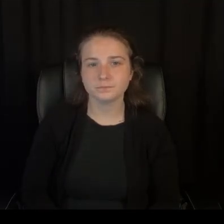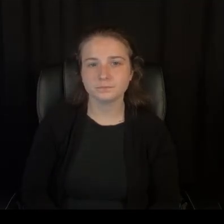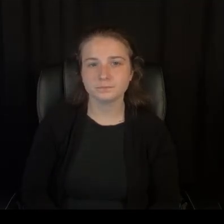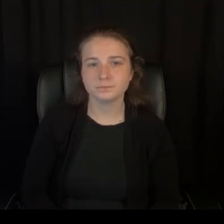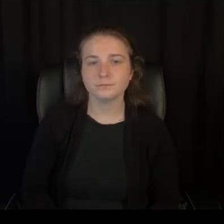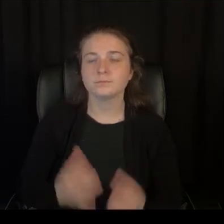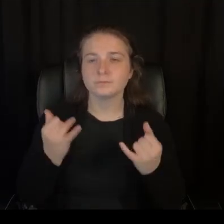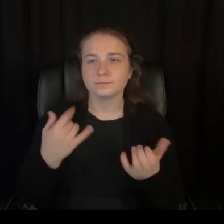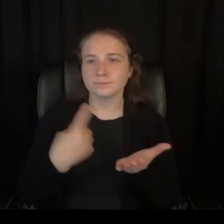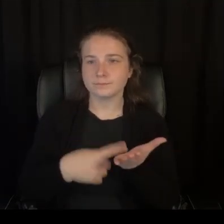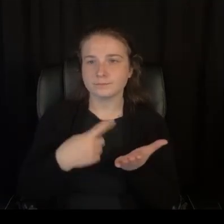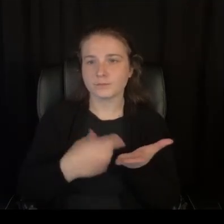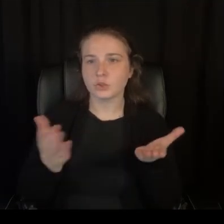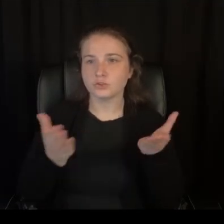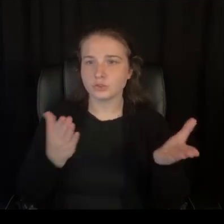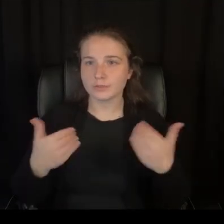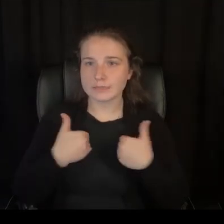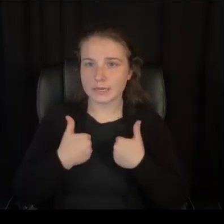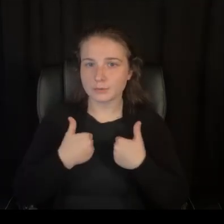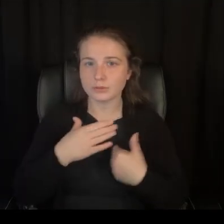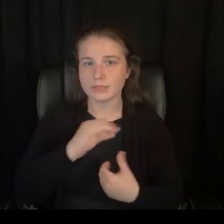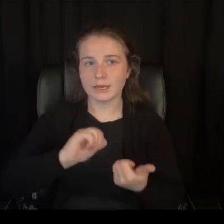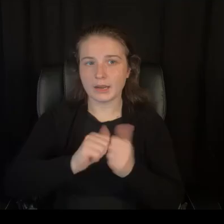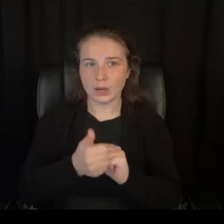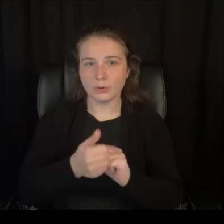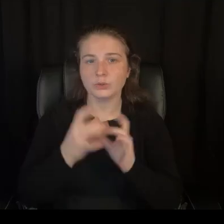Now we'll address service animals and how it applies to transportation.